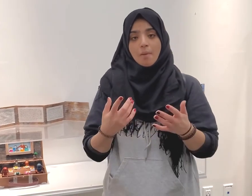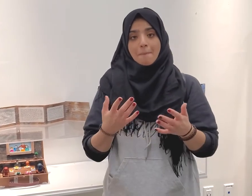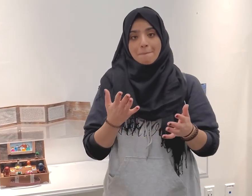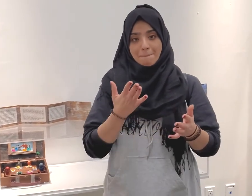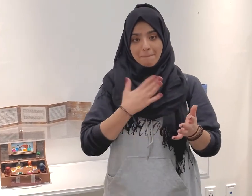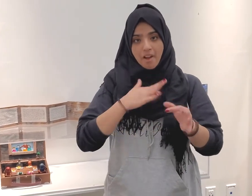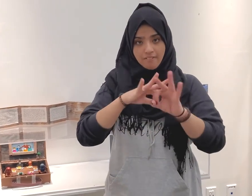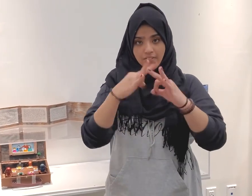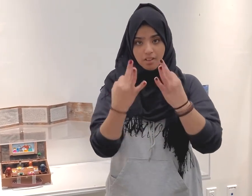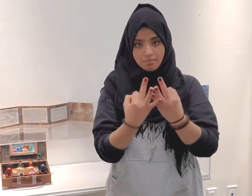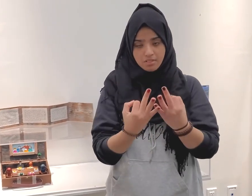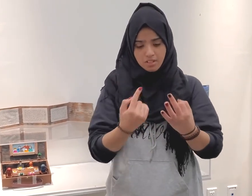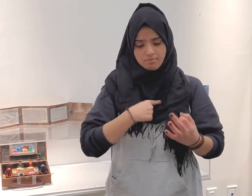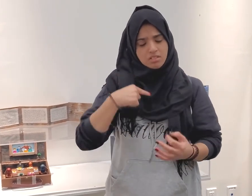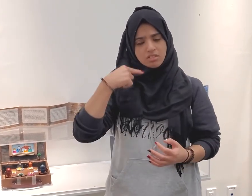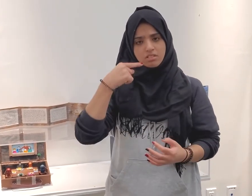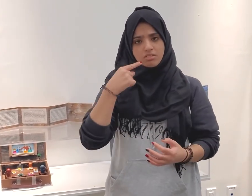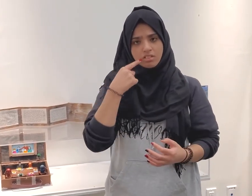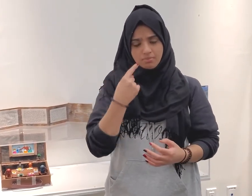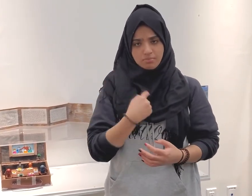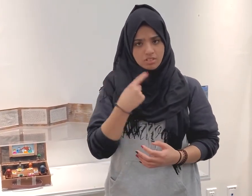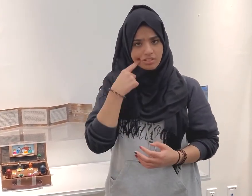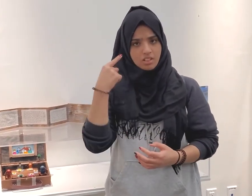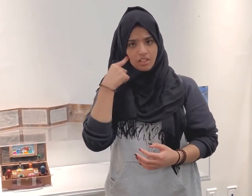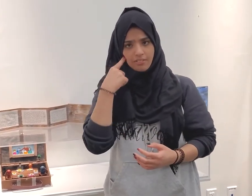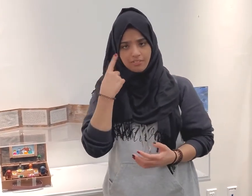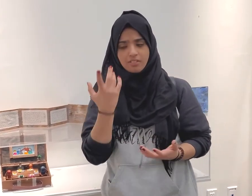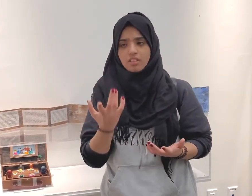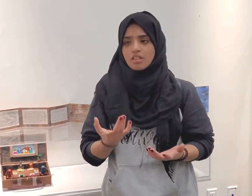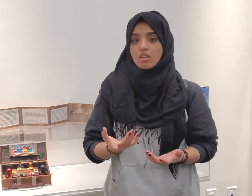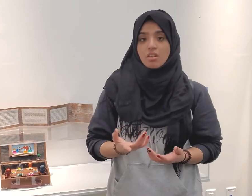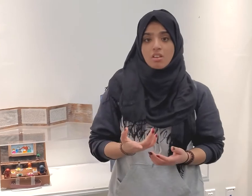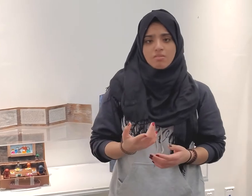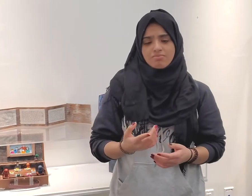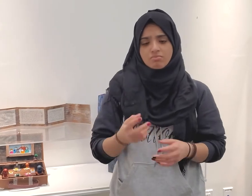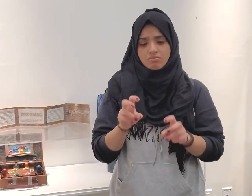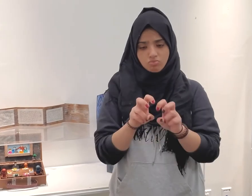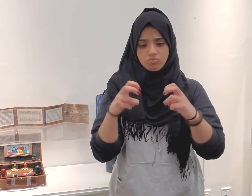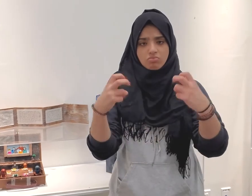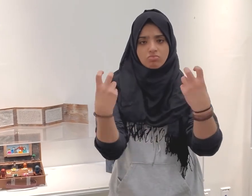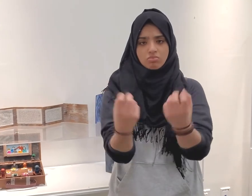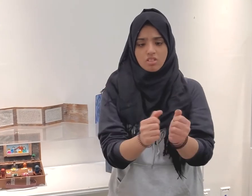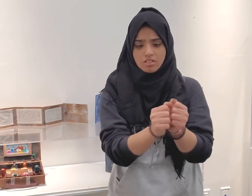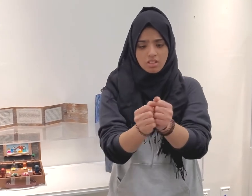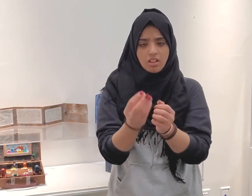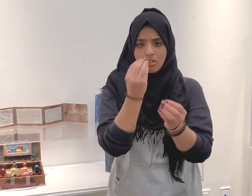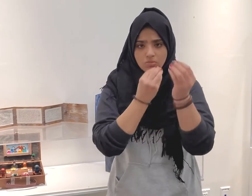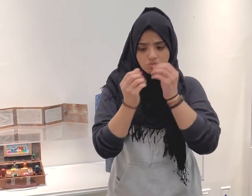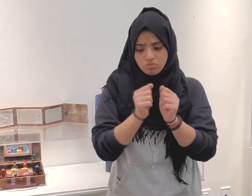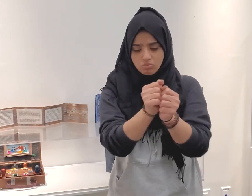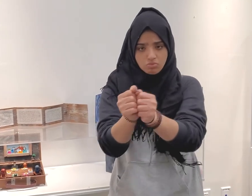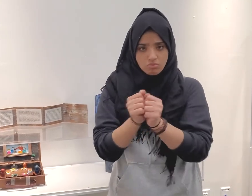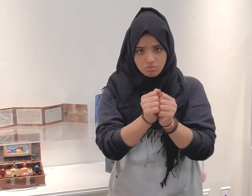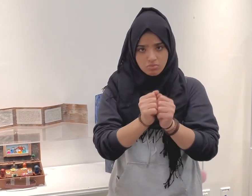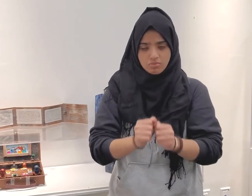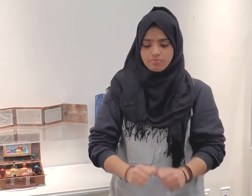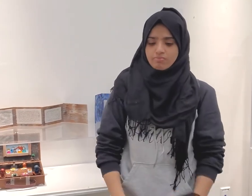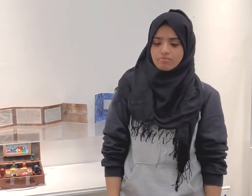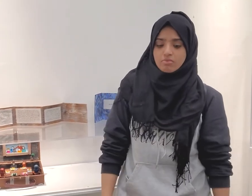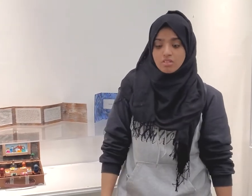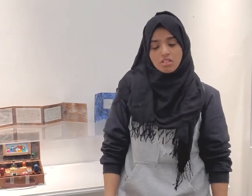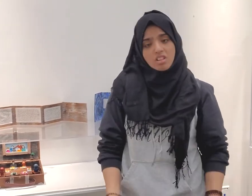I'm Deaf and my family is hearing; we sit around the table to eat food.